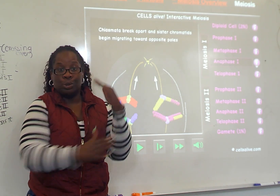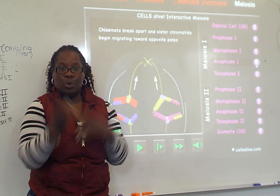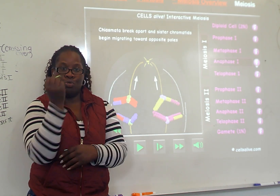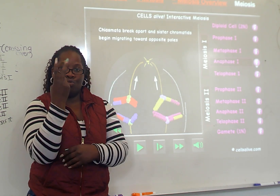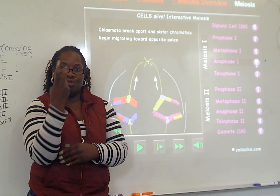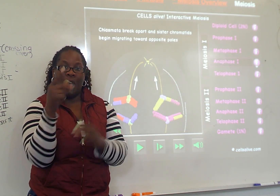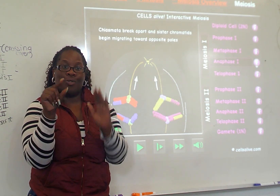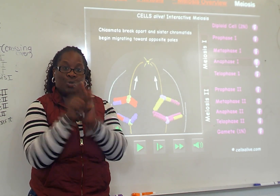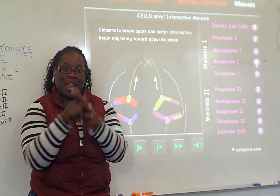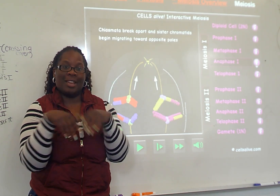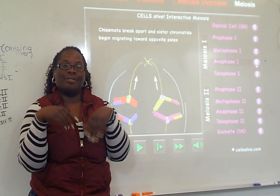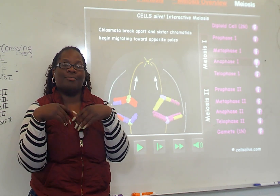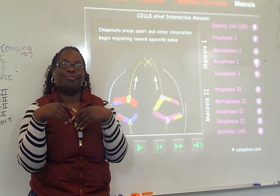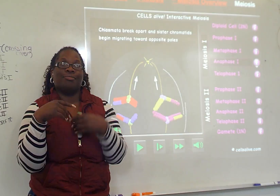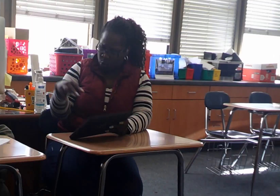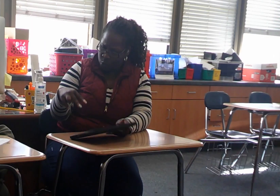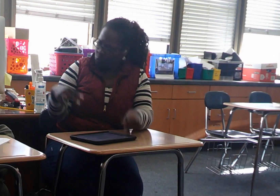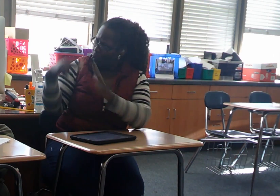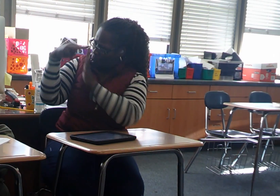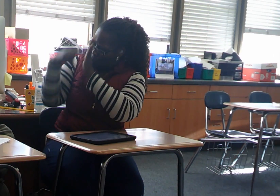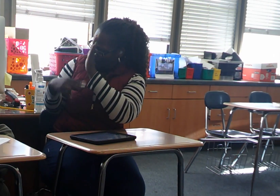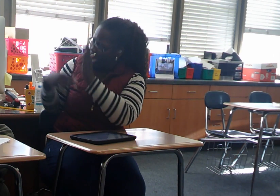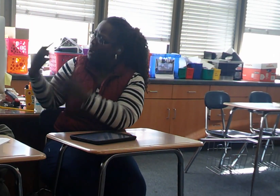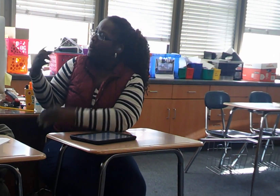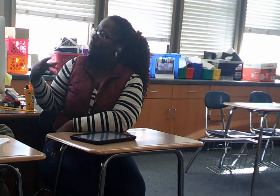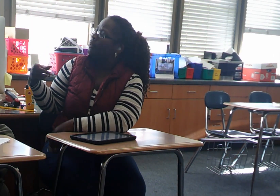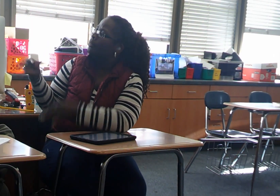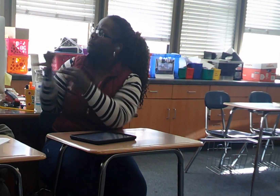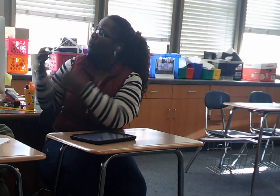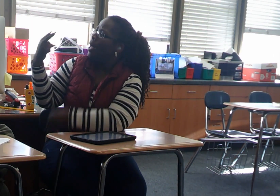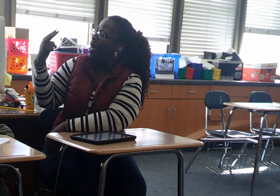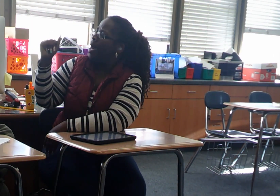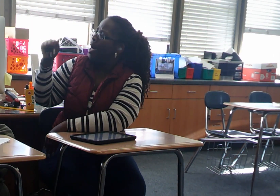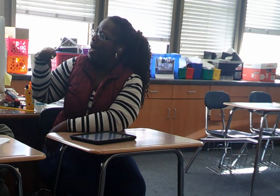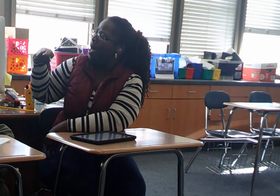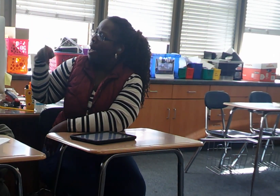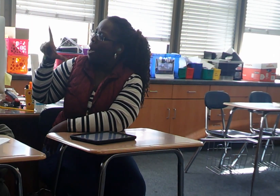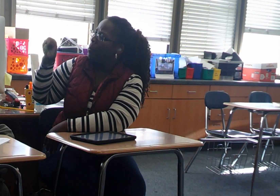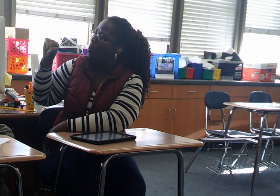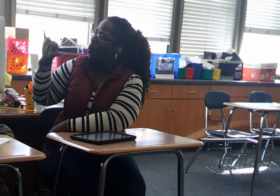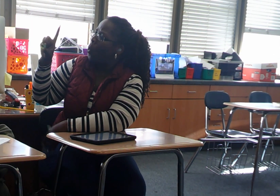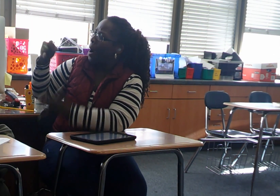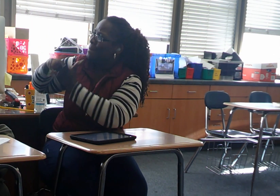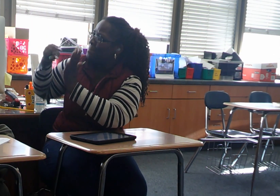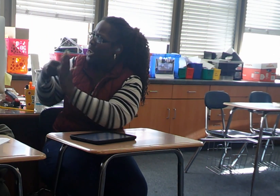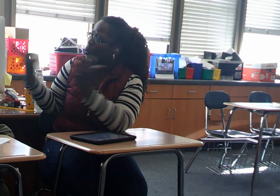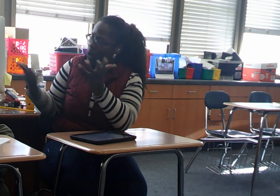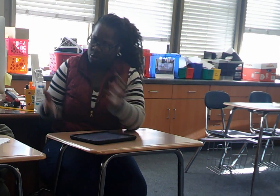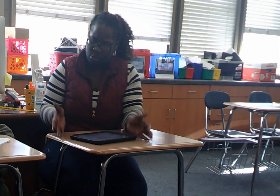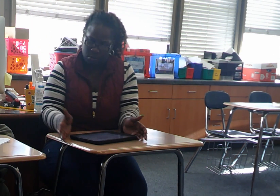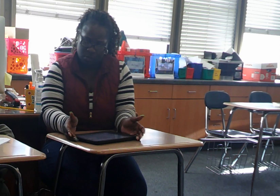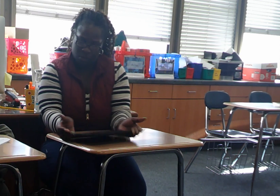along with deaf education grades K-12. Read this and explain what haploid means.